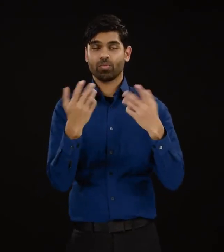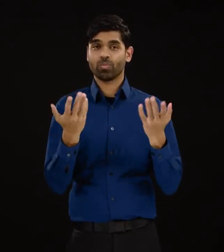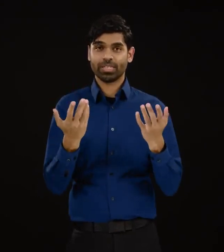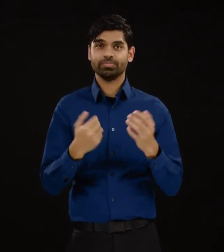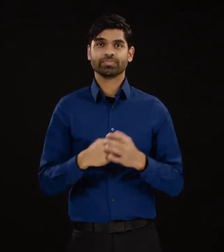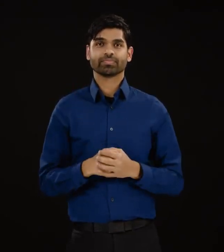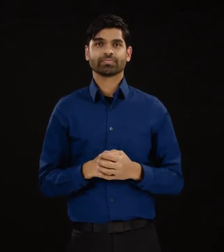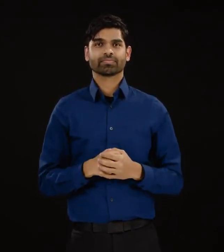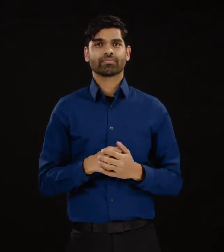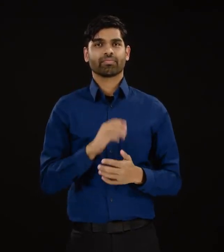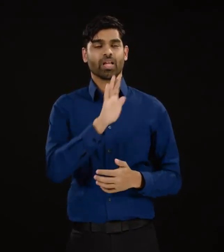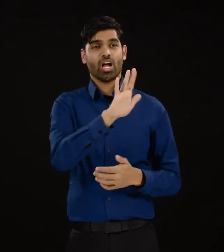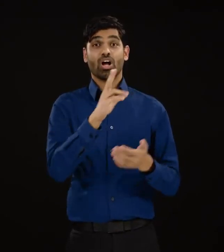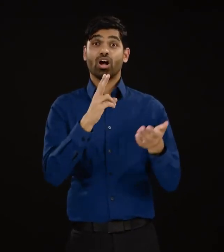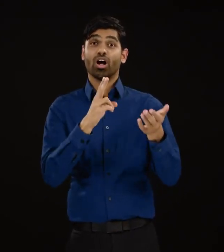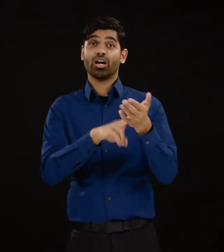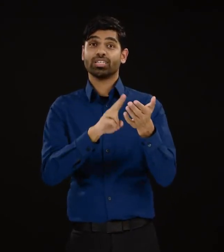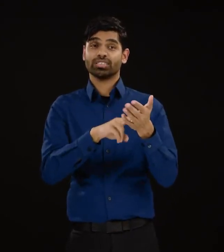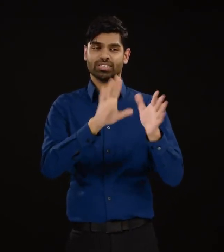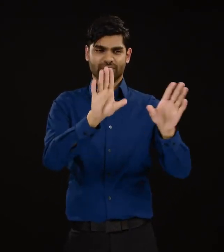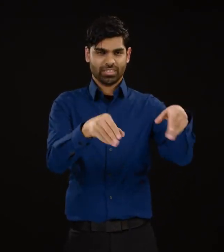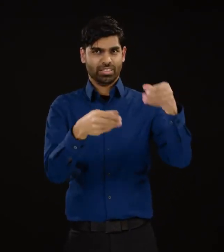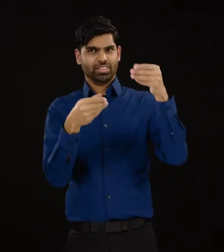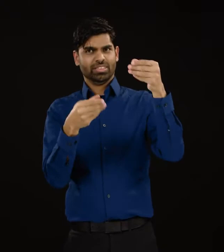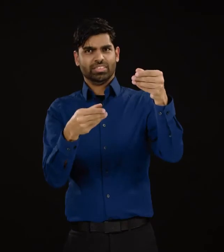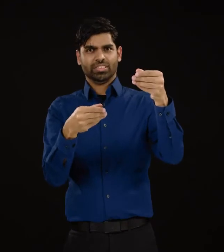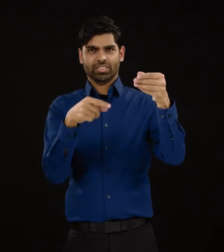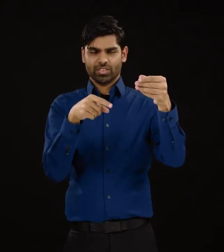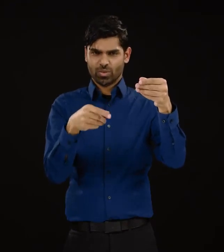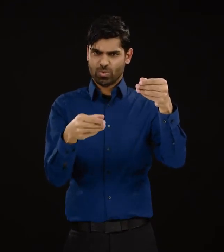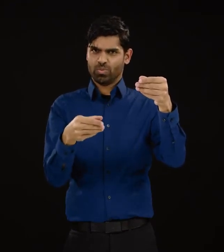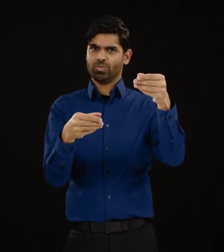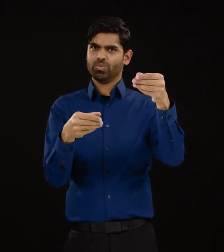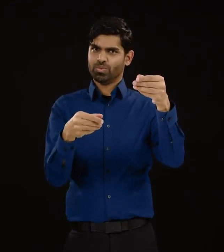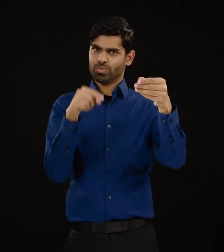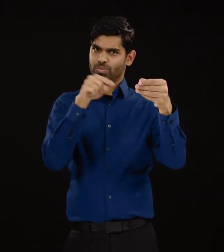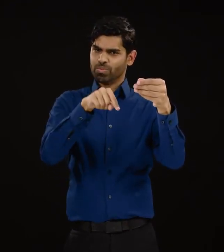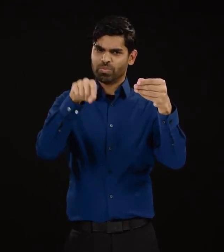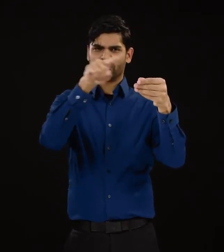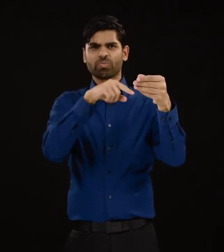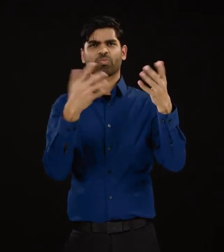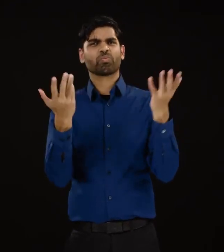Documents must also be provided in an alternative format if requested, at no charge.